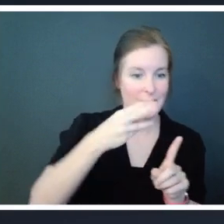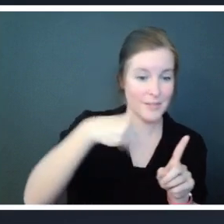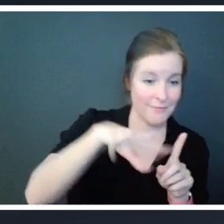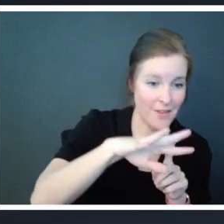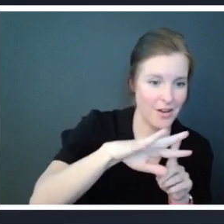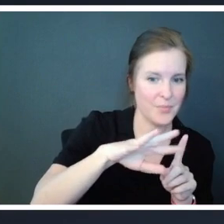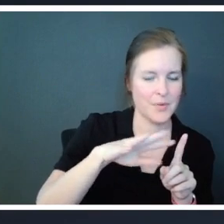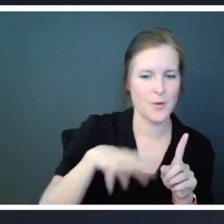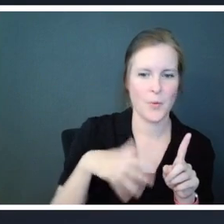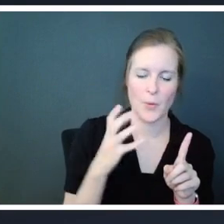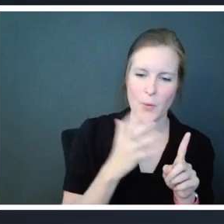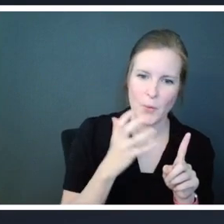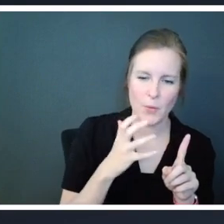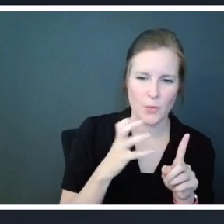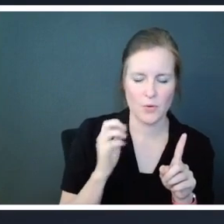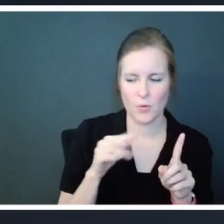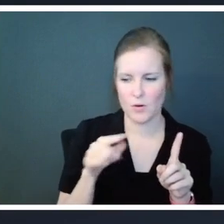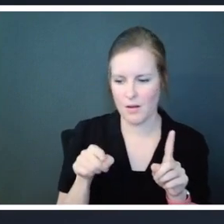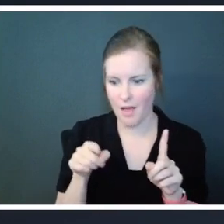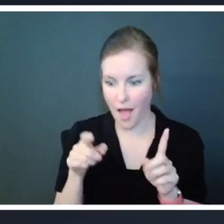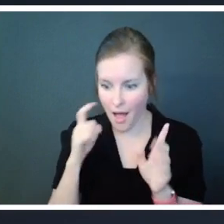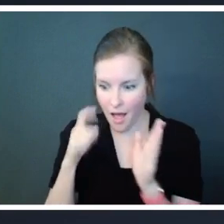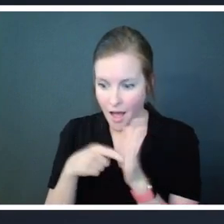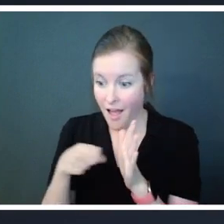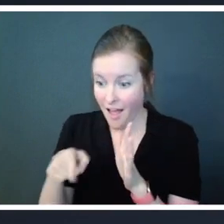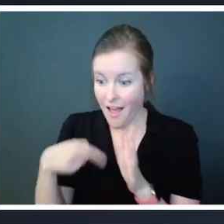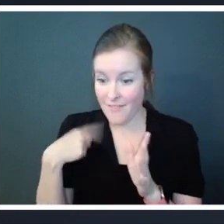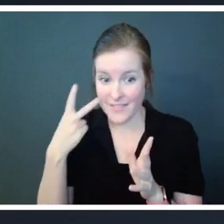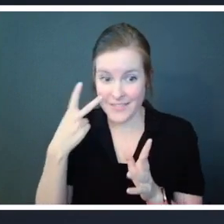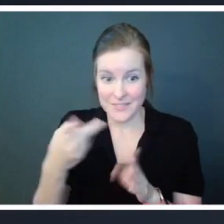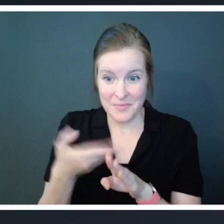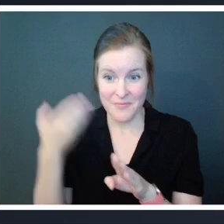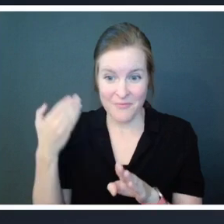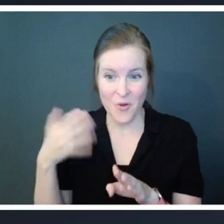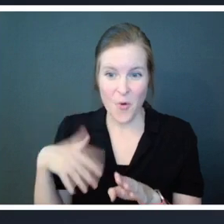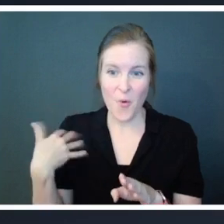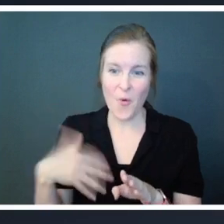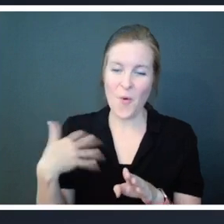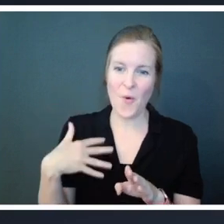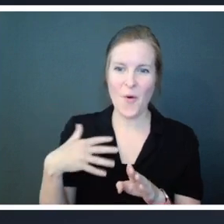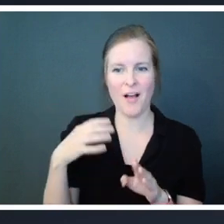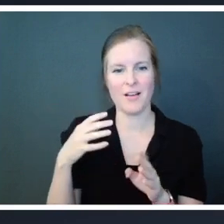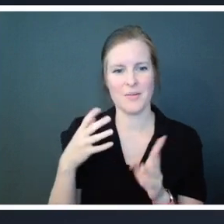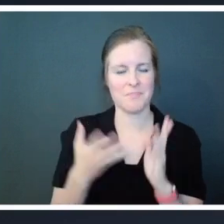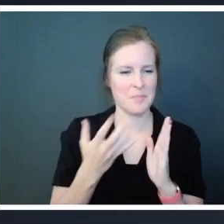or a bird you've seen. Or maybe it's an art style that you like. Or maybe you just like